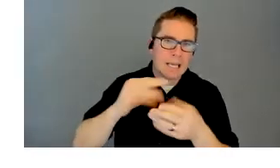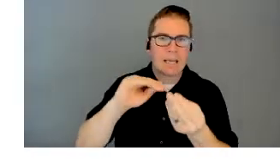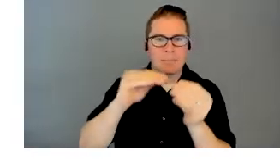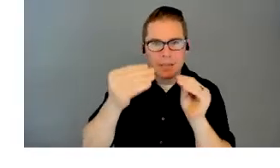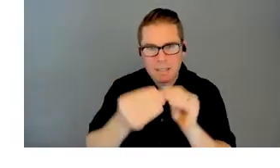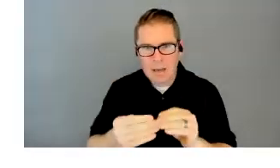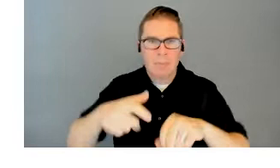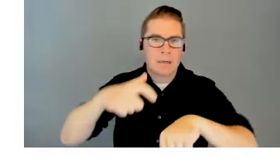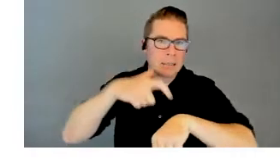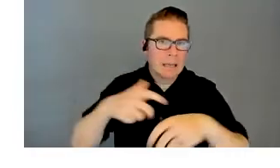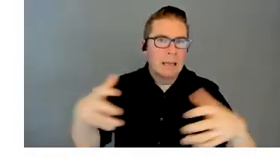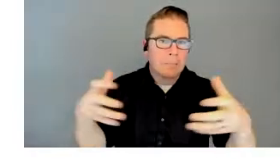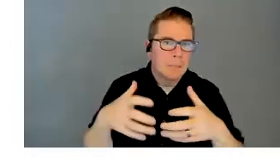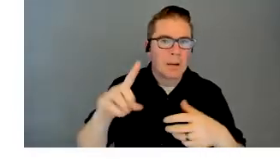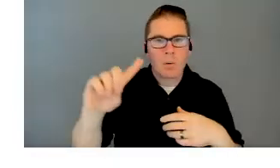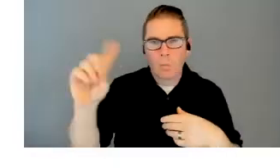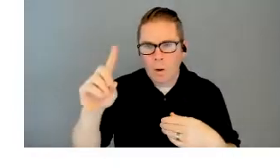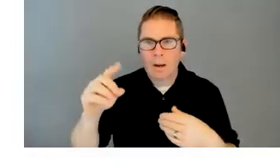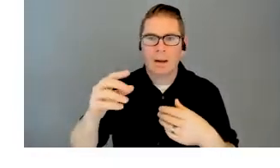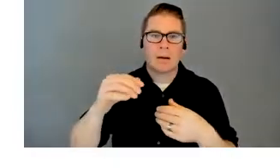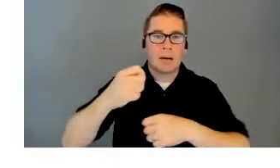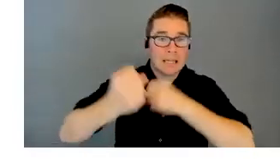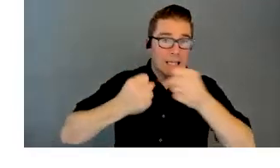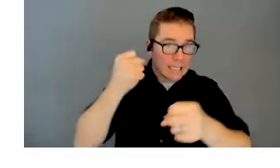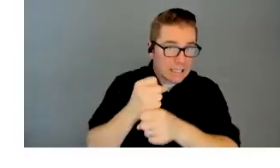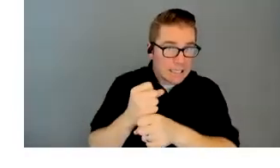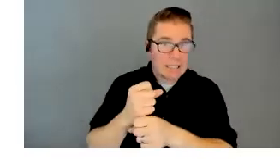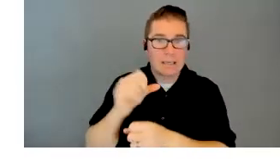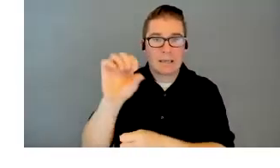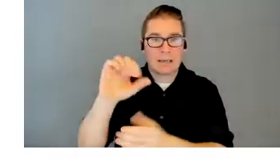and the year, the schedule, code units, textbook and materials,